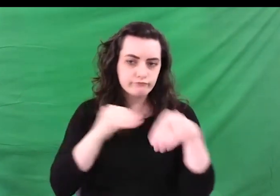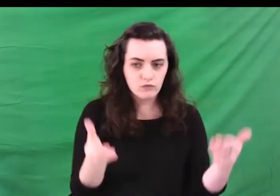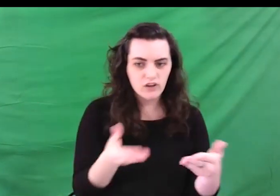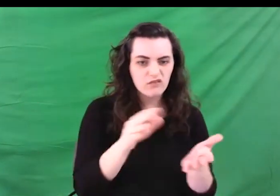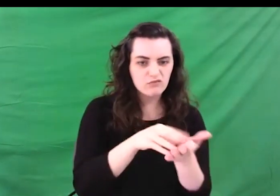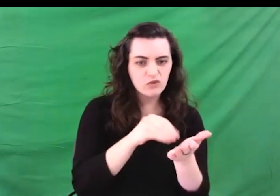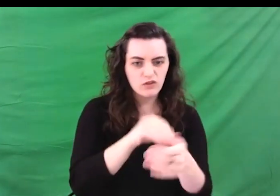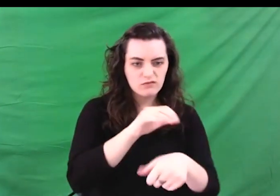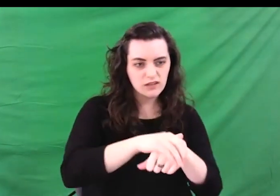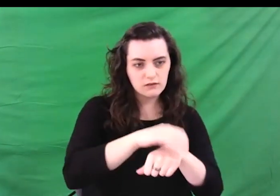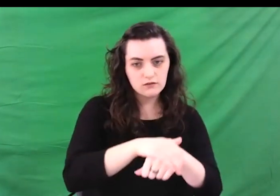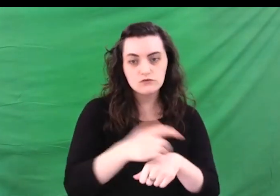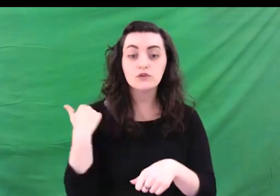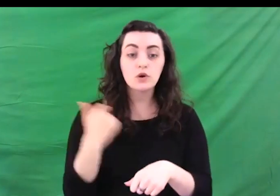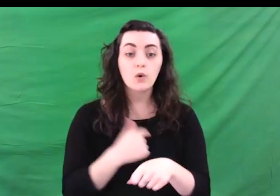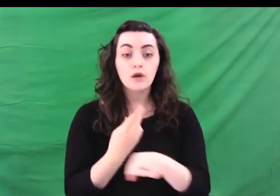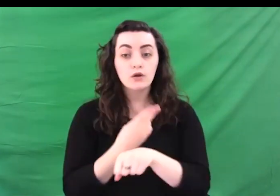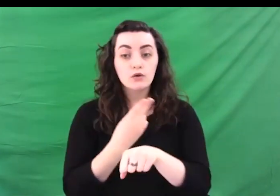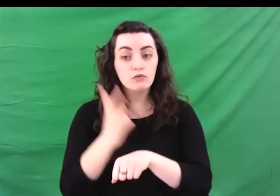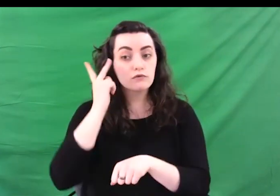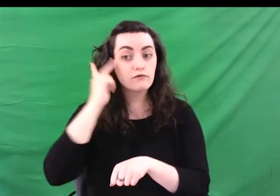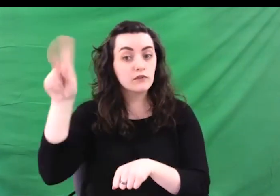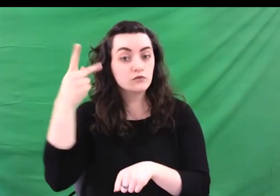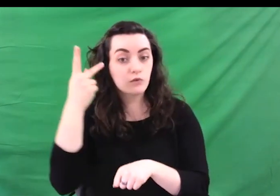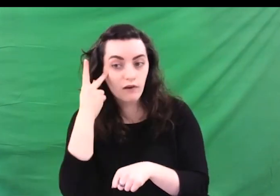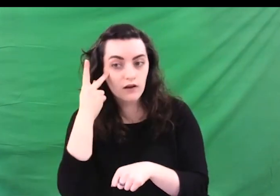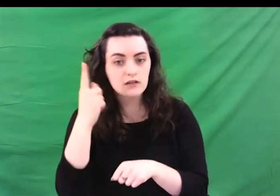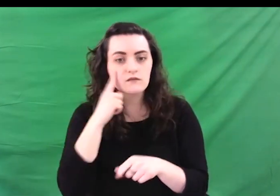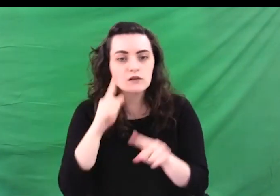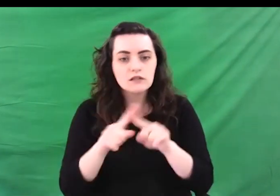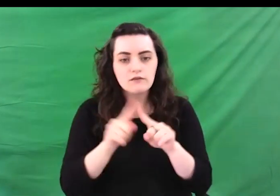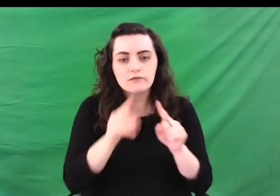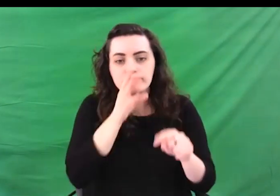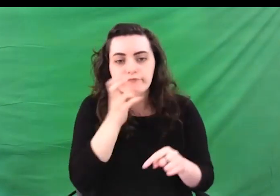for several articulation and language learning opportunities.